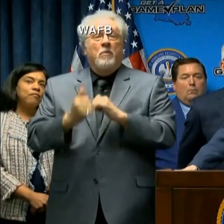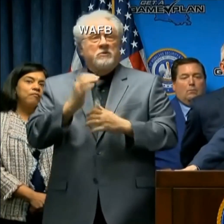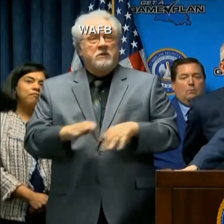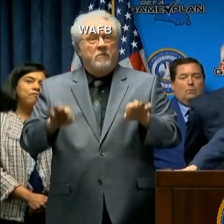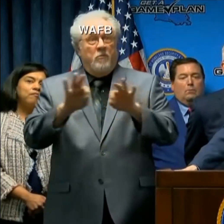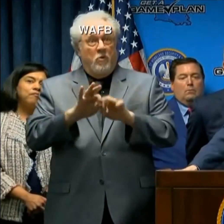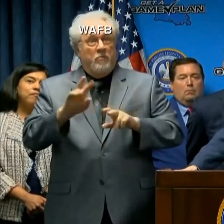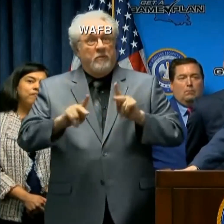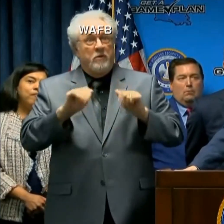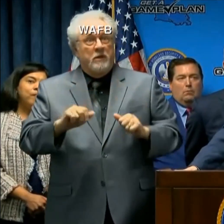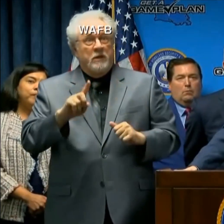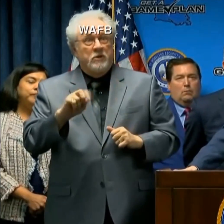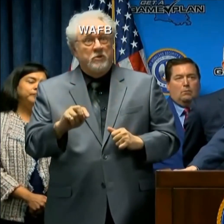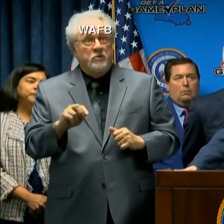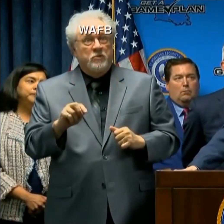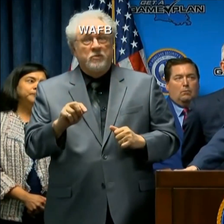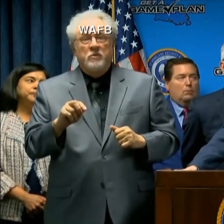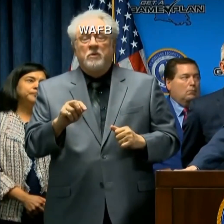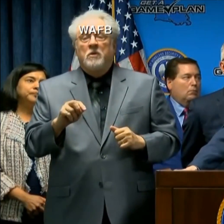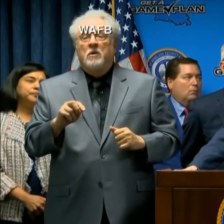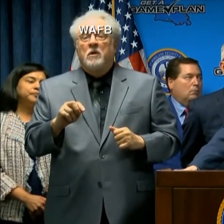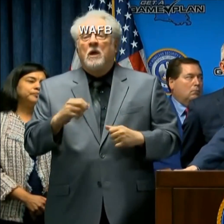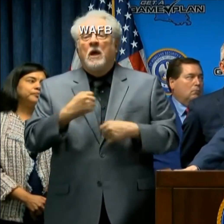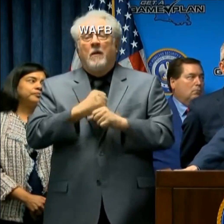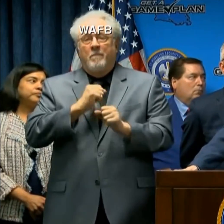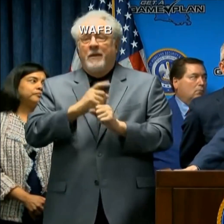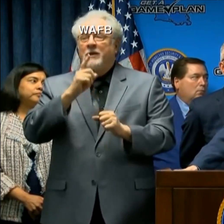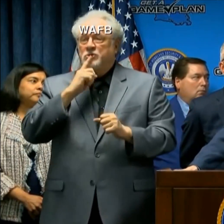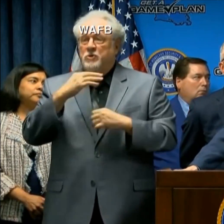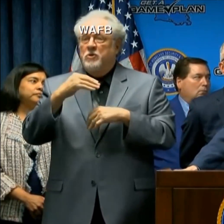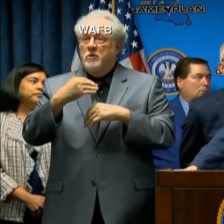that people can do with that information is be sure to take the advice that you